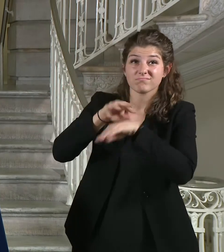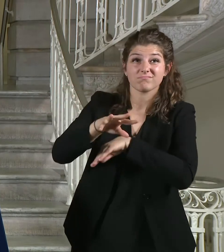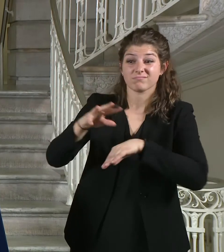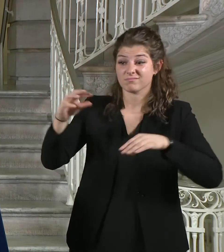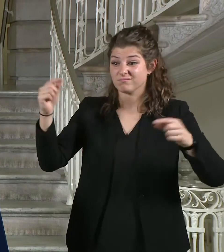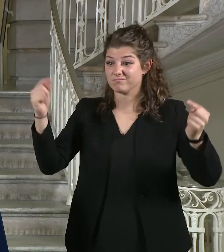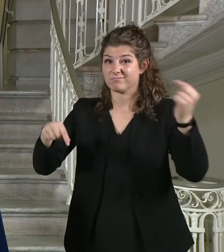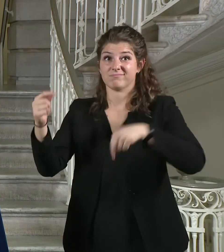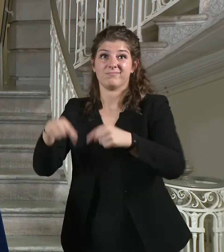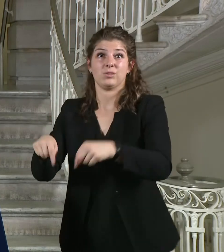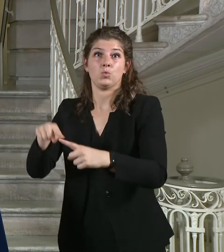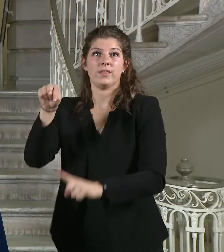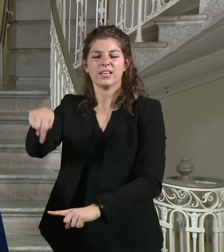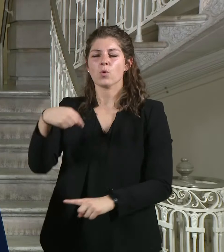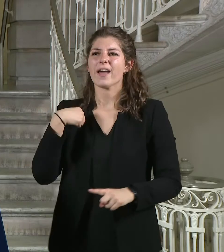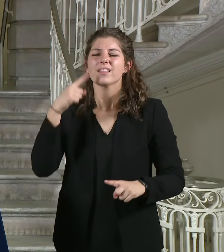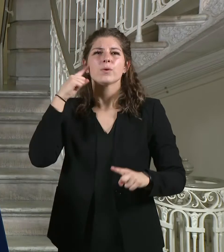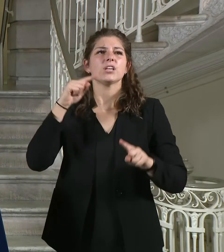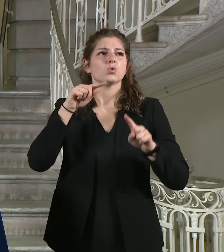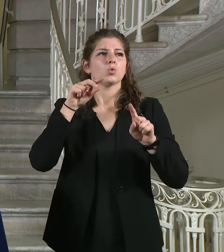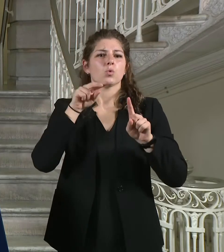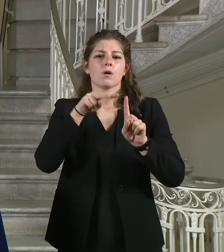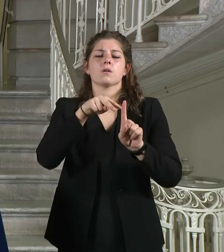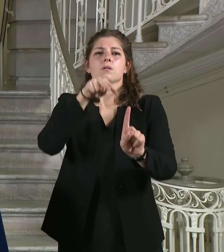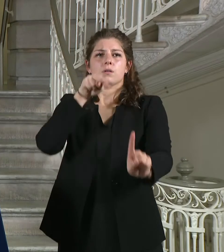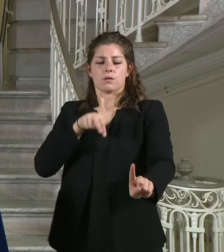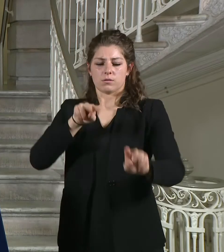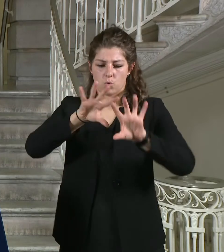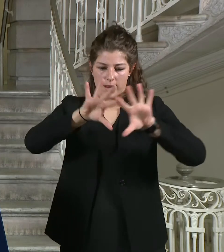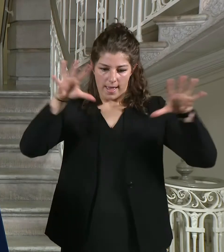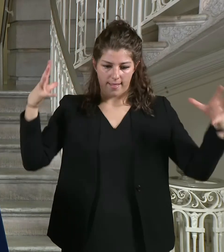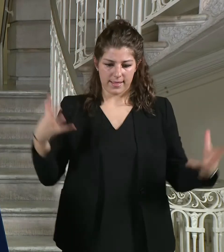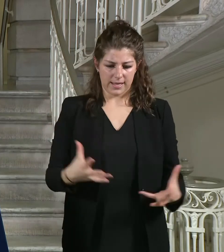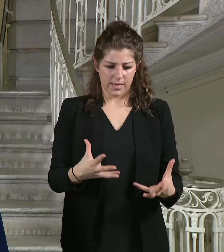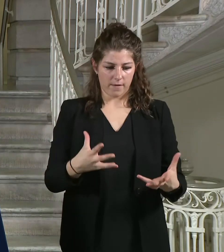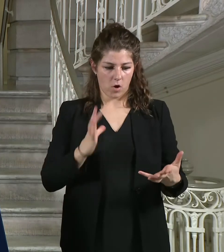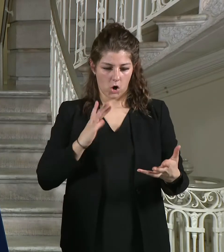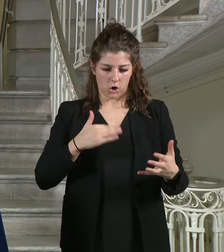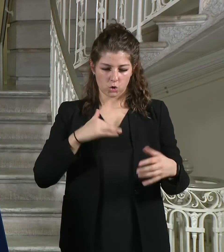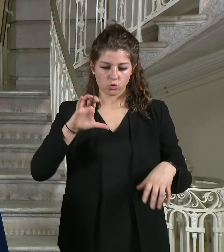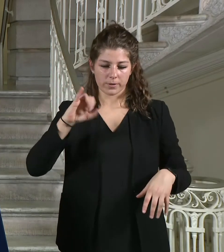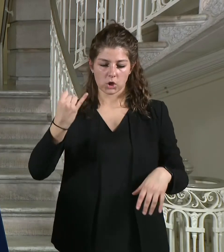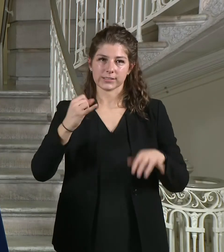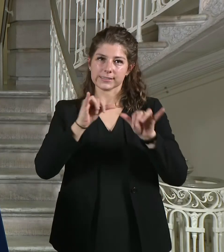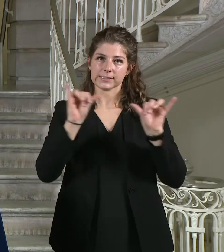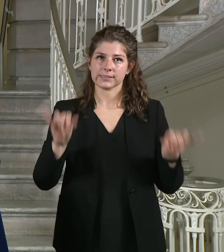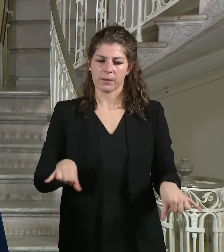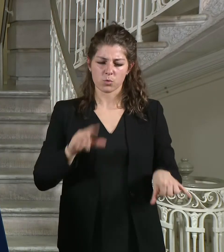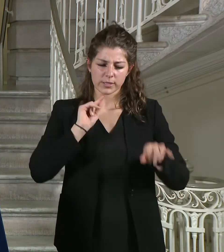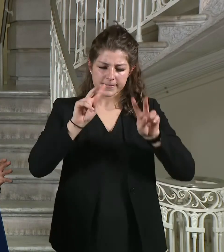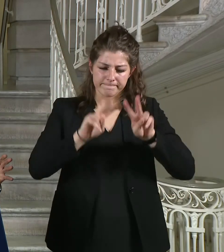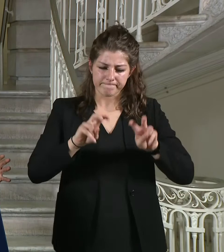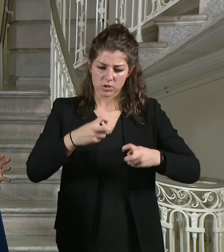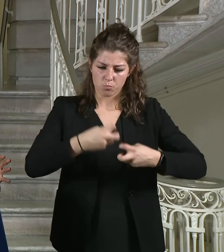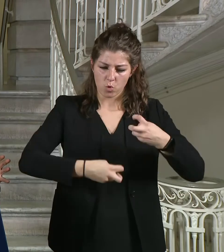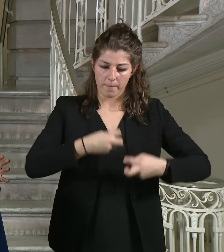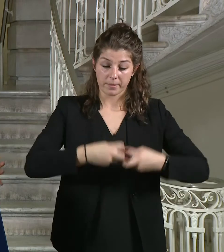HEARD THEM SAY THAT -- AND LET'S LOOK AT THE TOTALITY AND